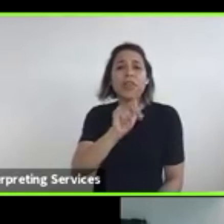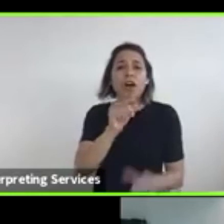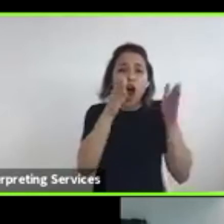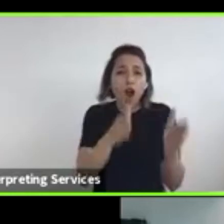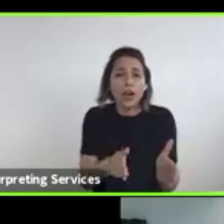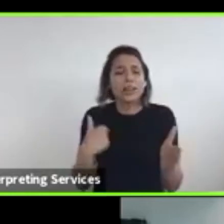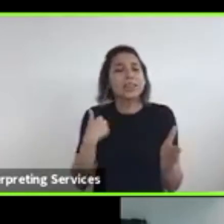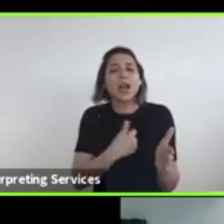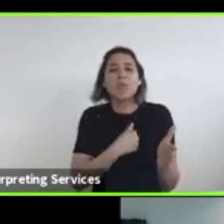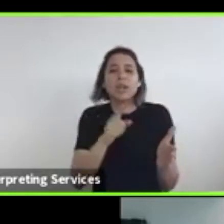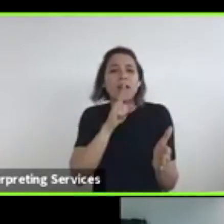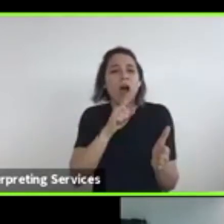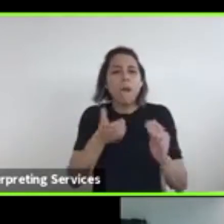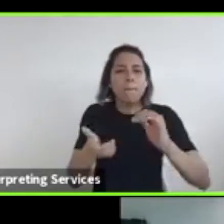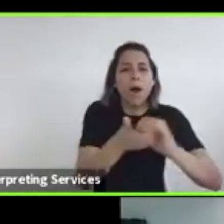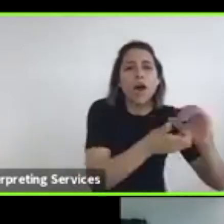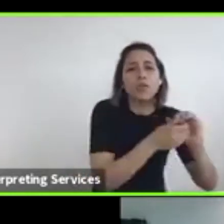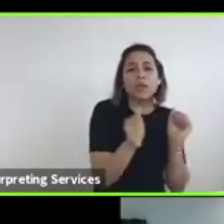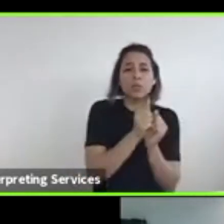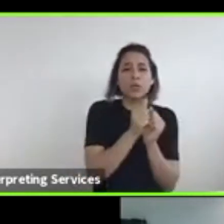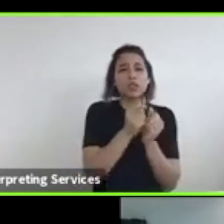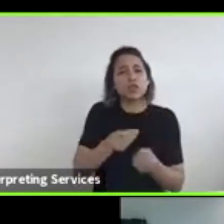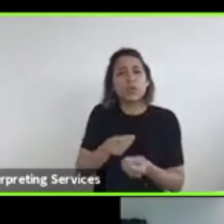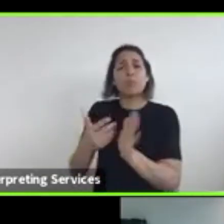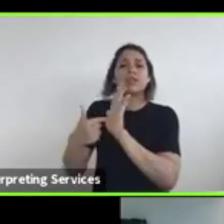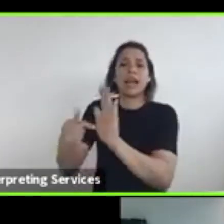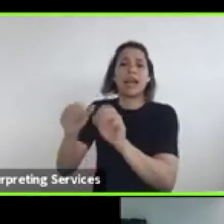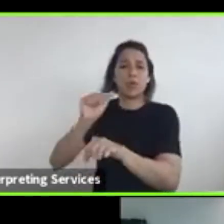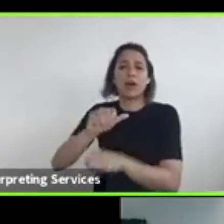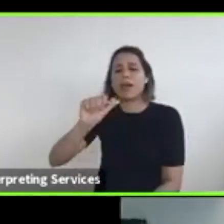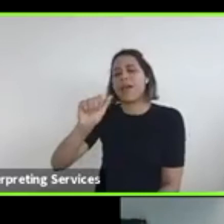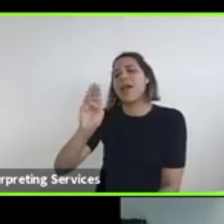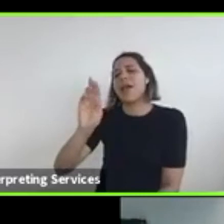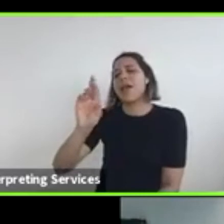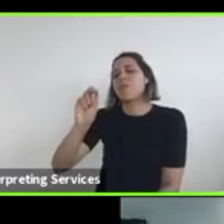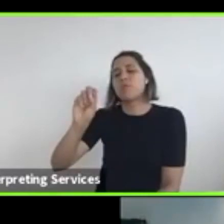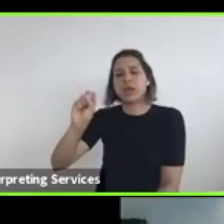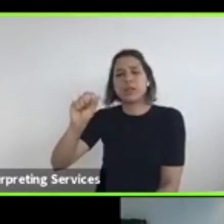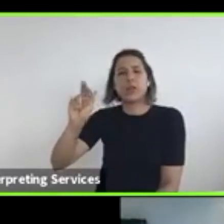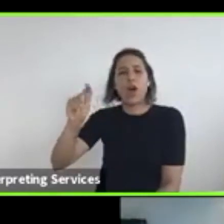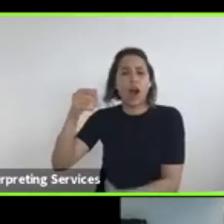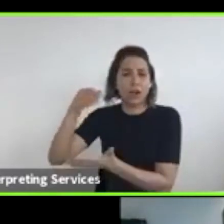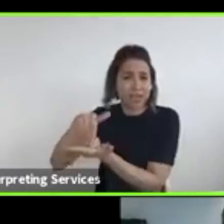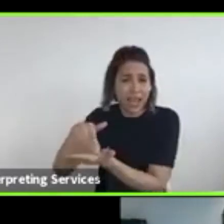AT ABRONS. OTHER CURATORIAL COLLEAGUES WHO ARE THINKING SIMILARLY, AND THE URBAN INDIGENOUS COMMUNITIES